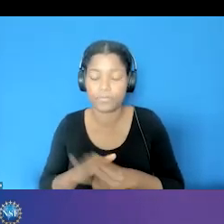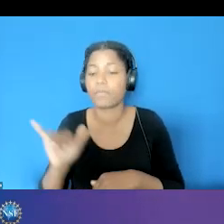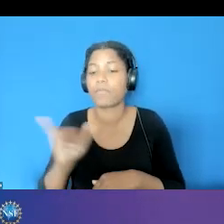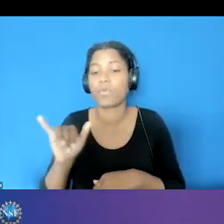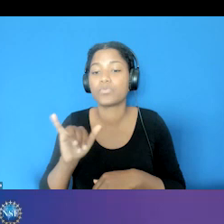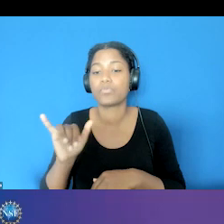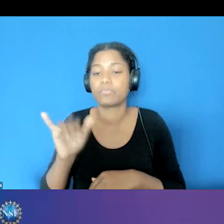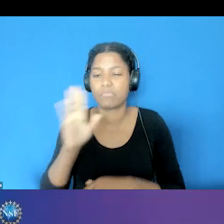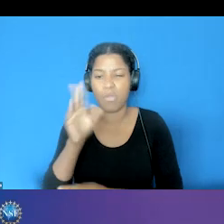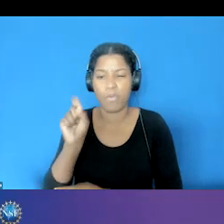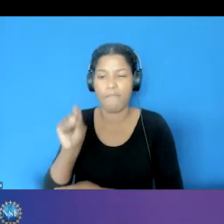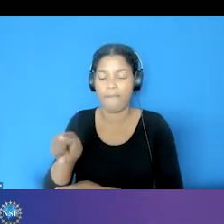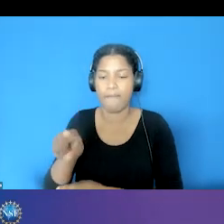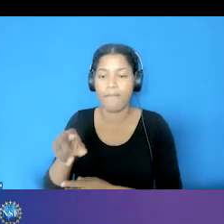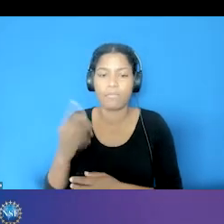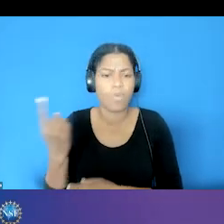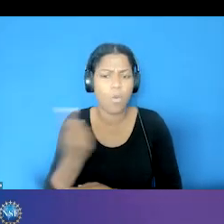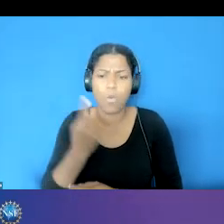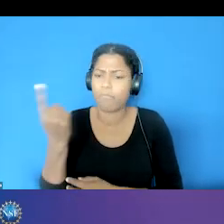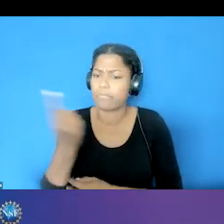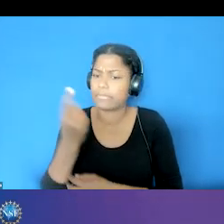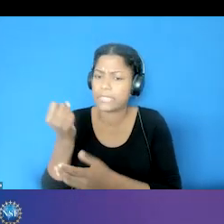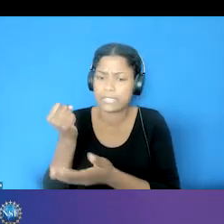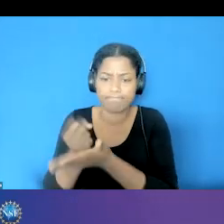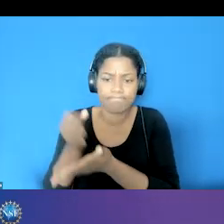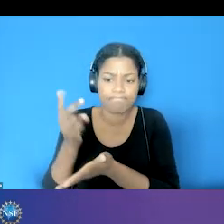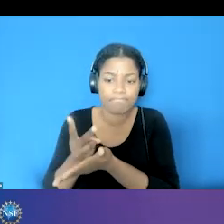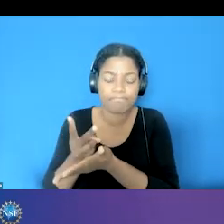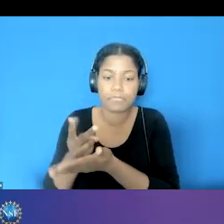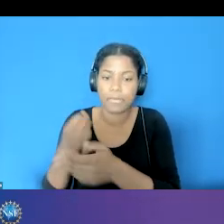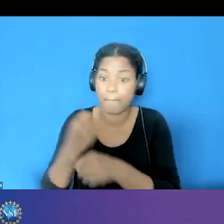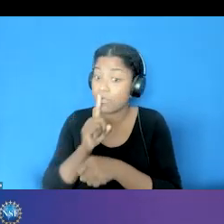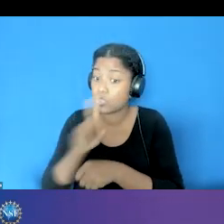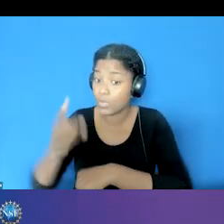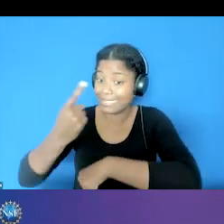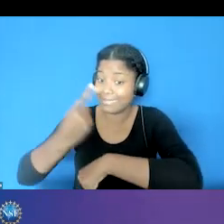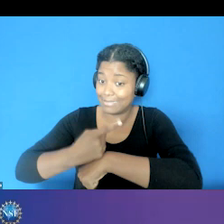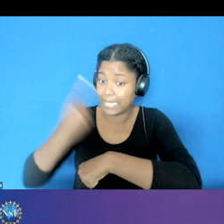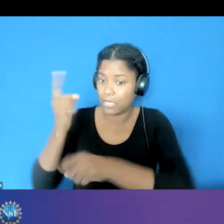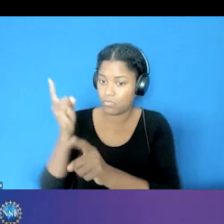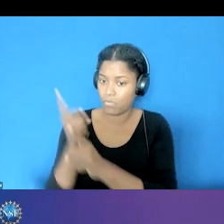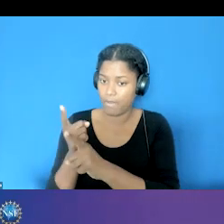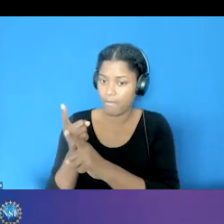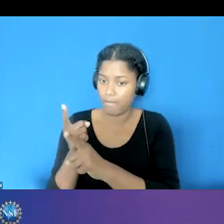I would also ask you to always verify that the date is correct that you're requesting